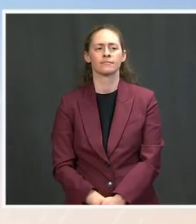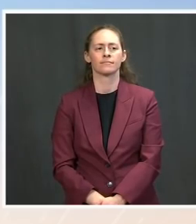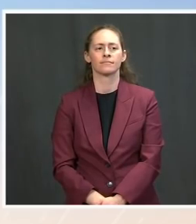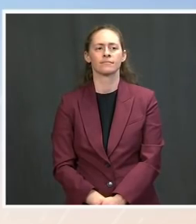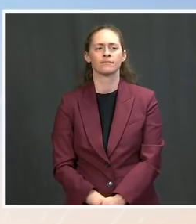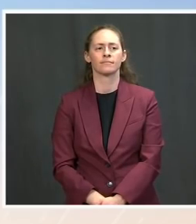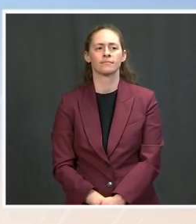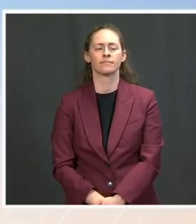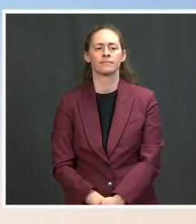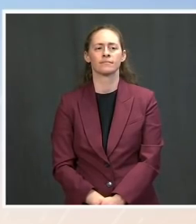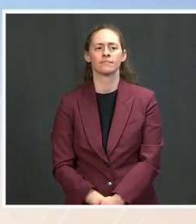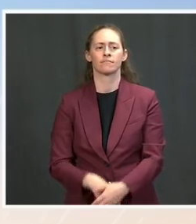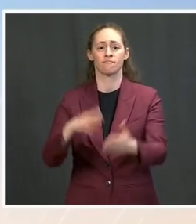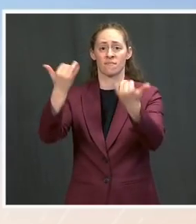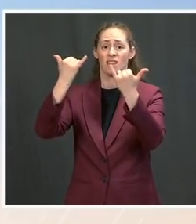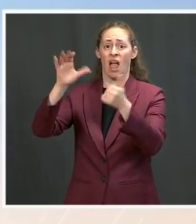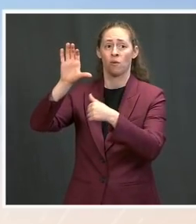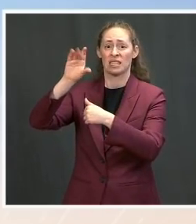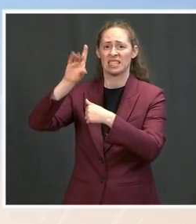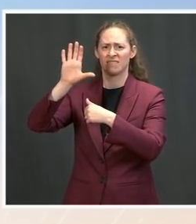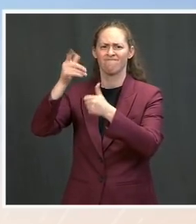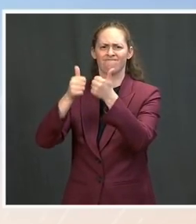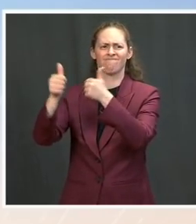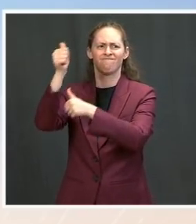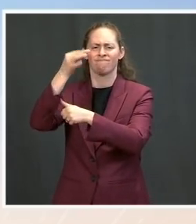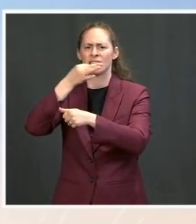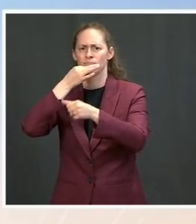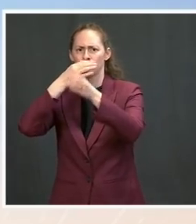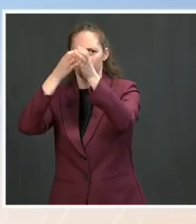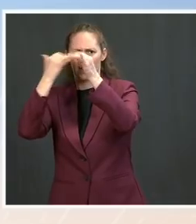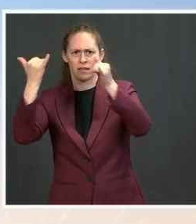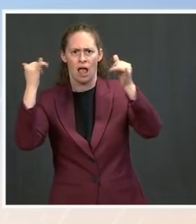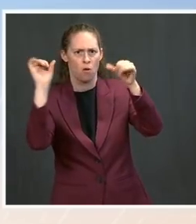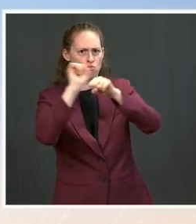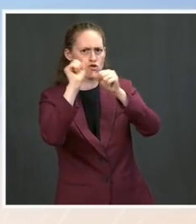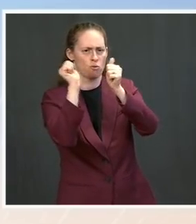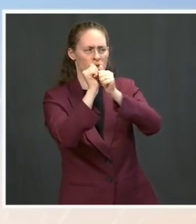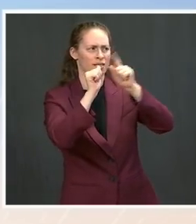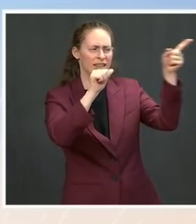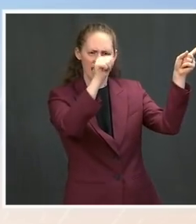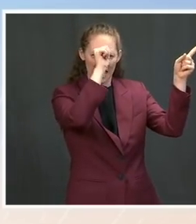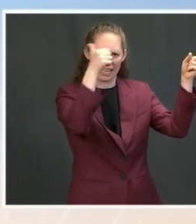with India's public health experts in the following areas: laboratory surveillance and epitdemeo-